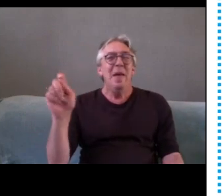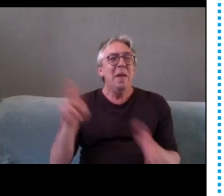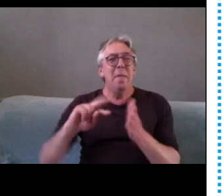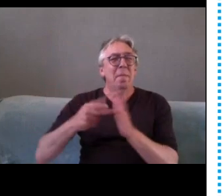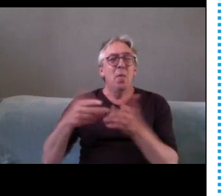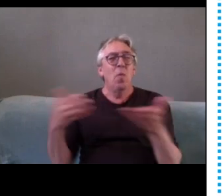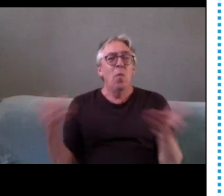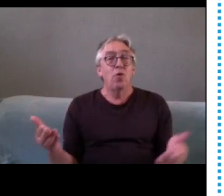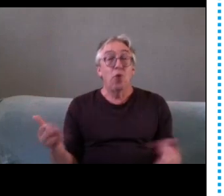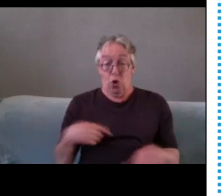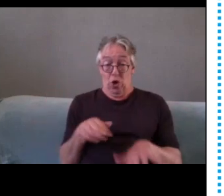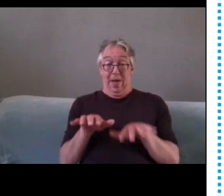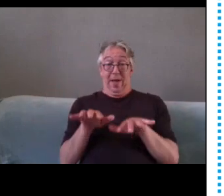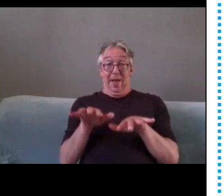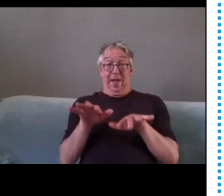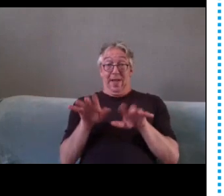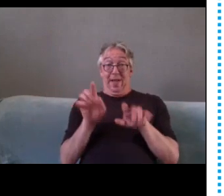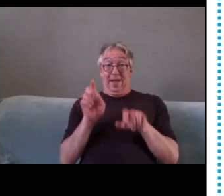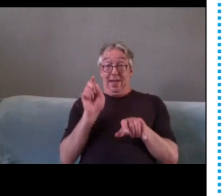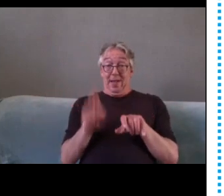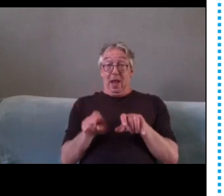that you are typing is being sent as you type.